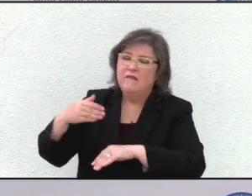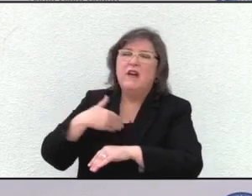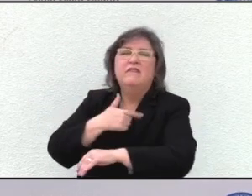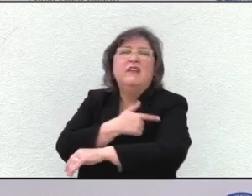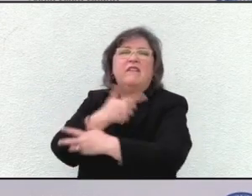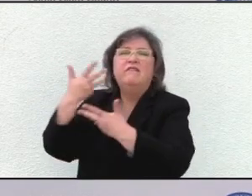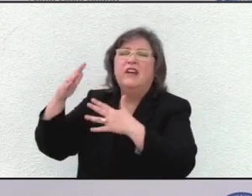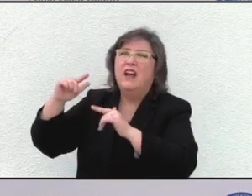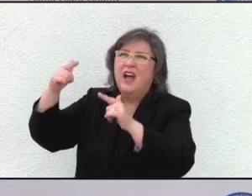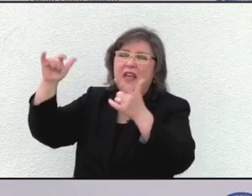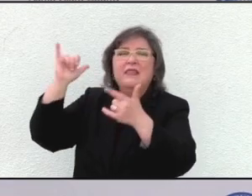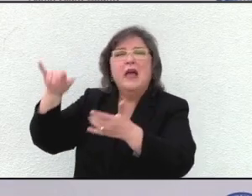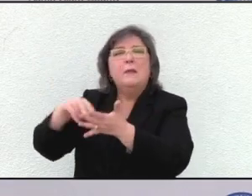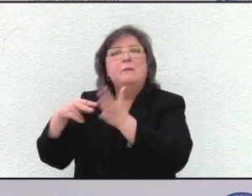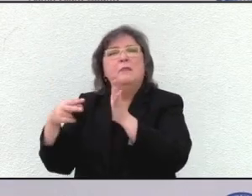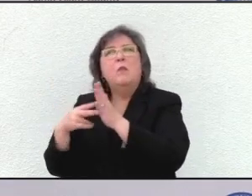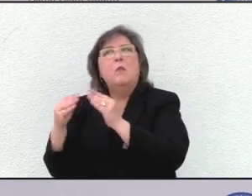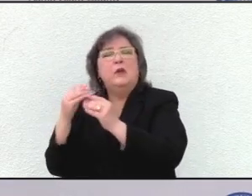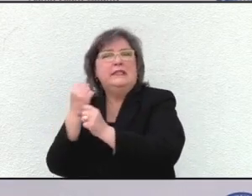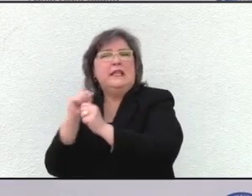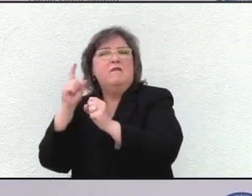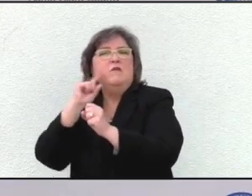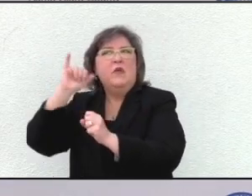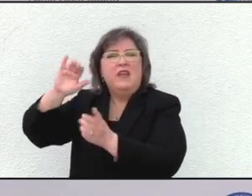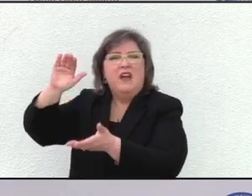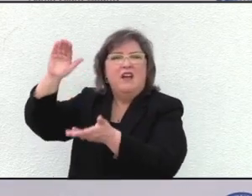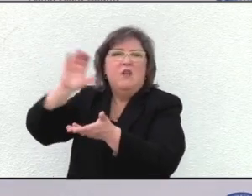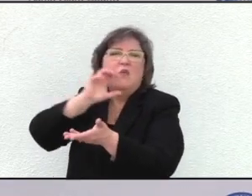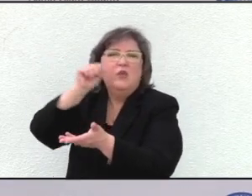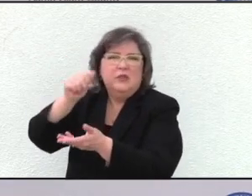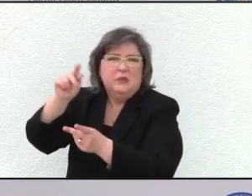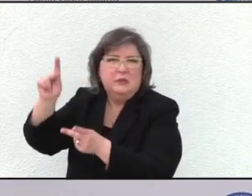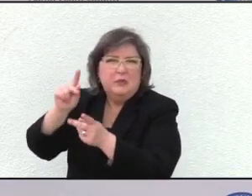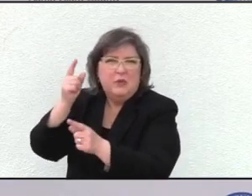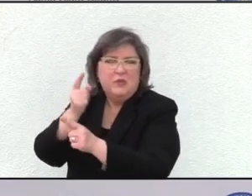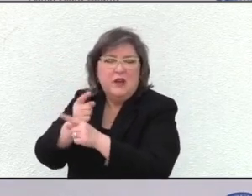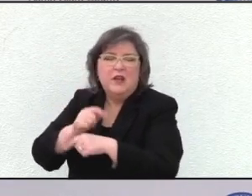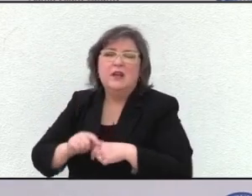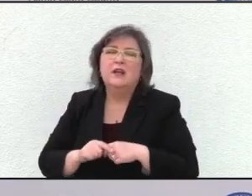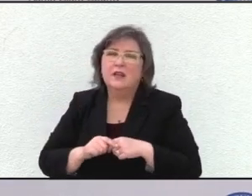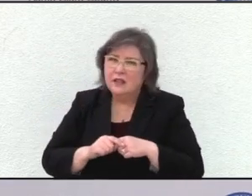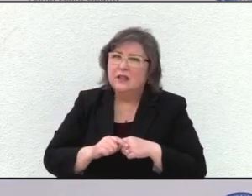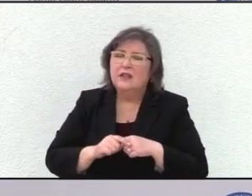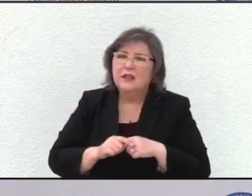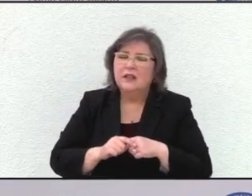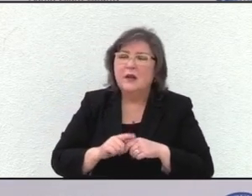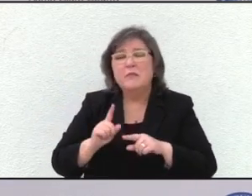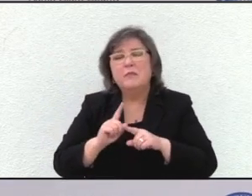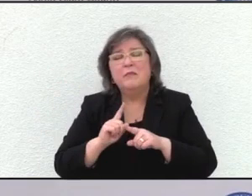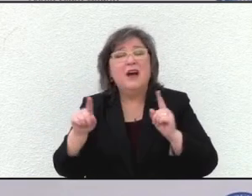mean that it is safe, for example, it's especially risky for someone who is older, or who has